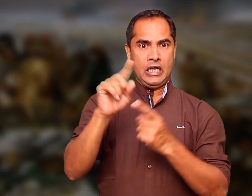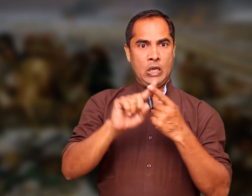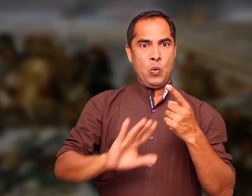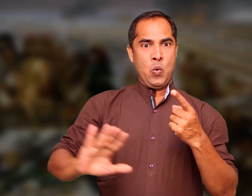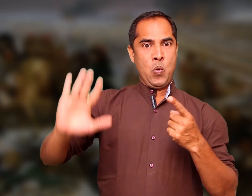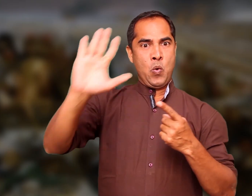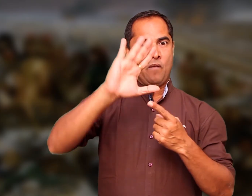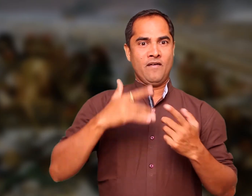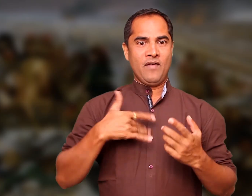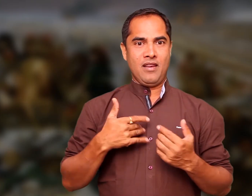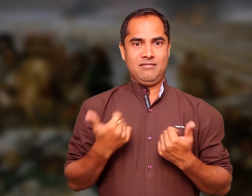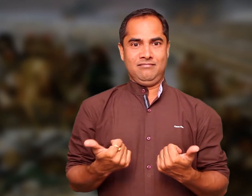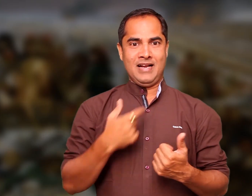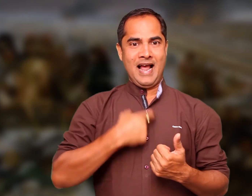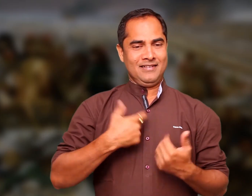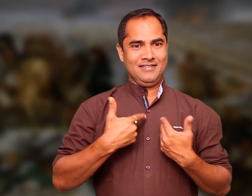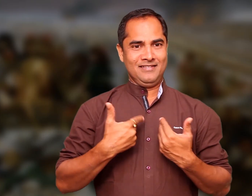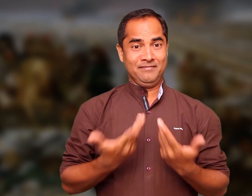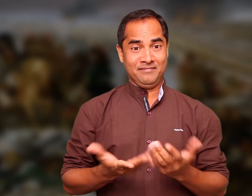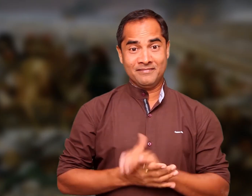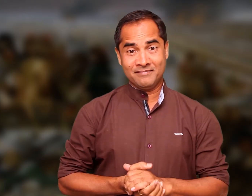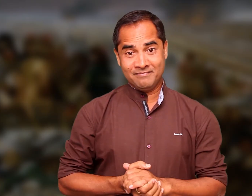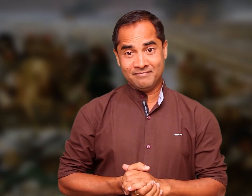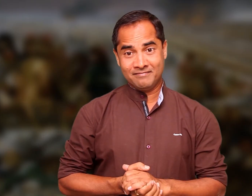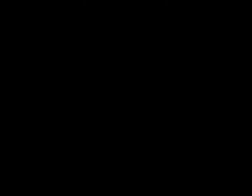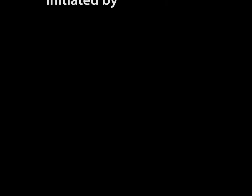which was growing at that time.